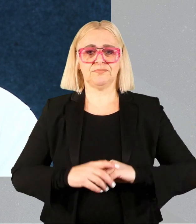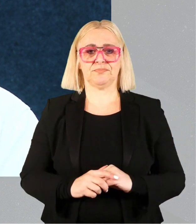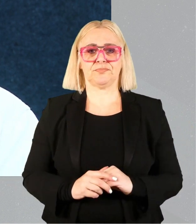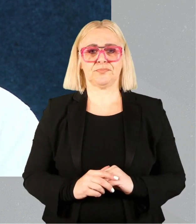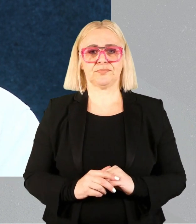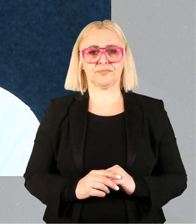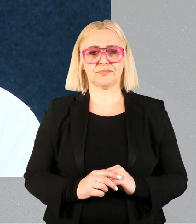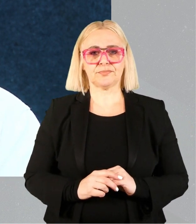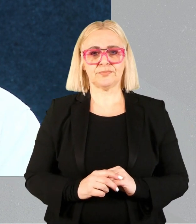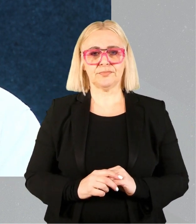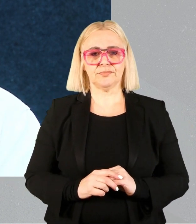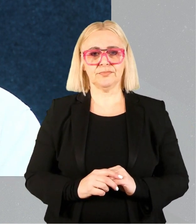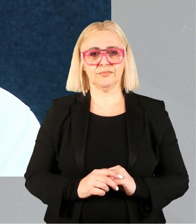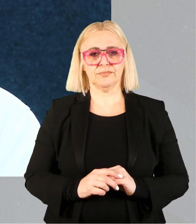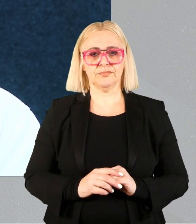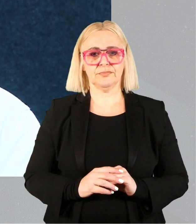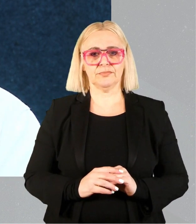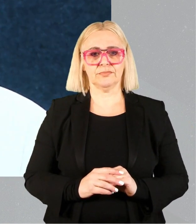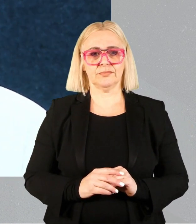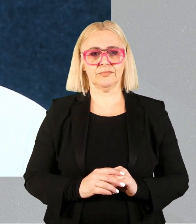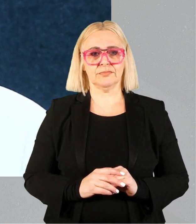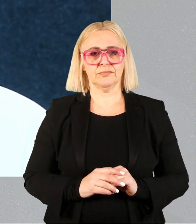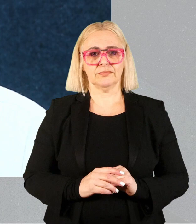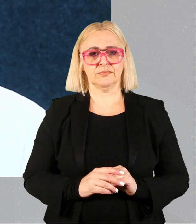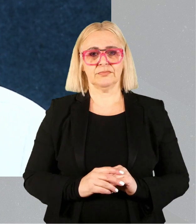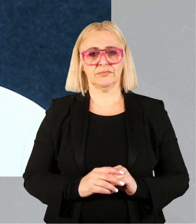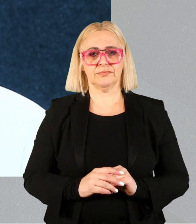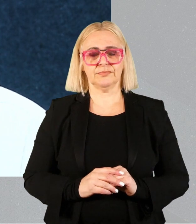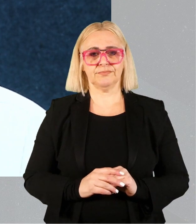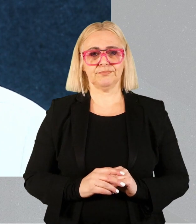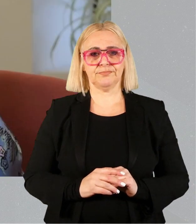for two or three generations. It's as bad as that.